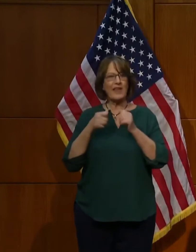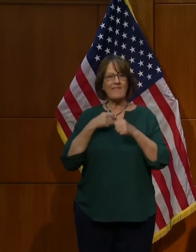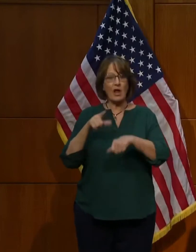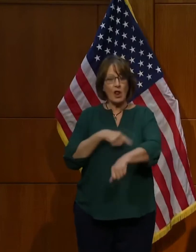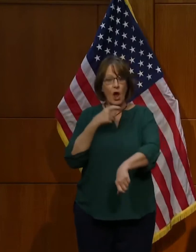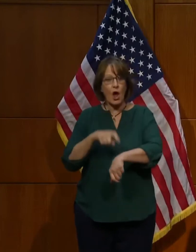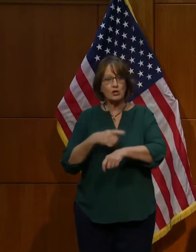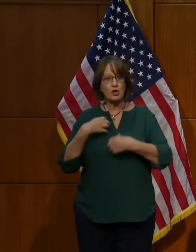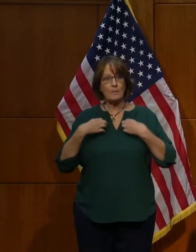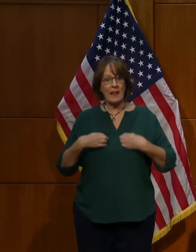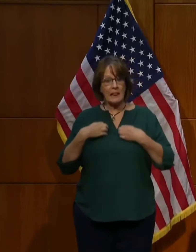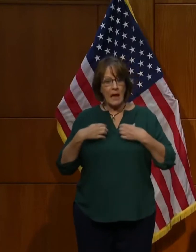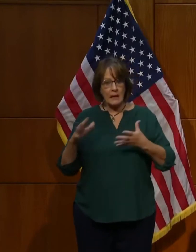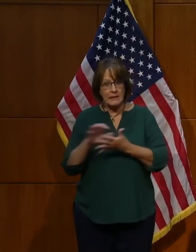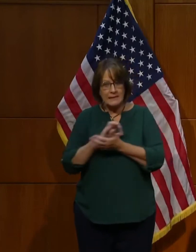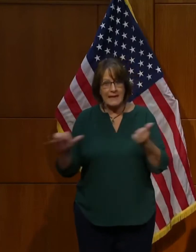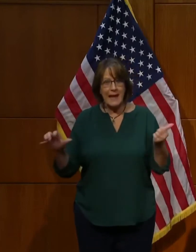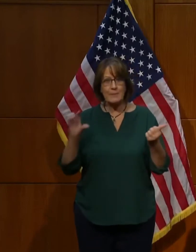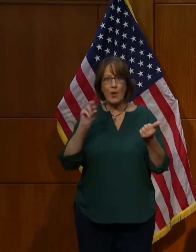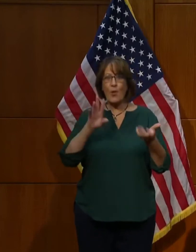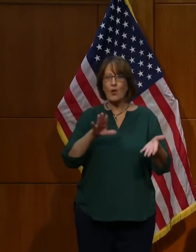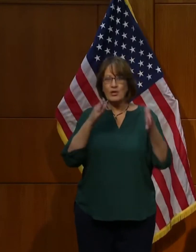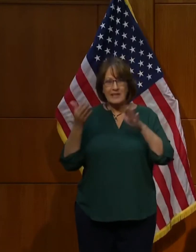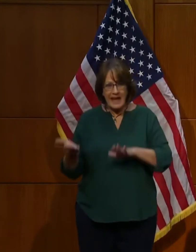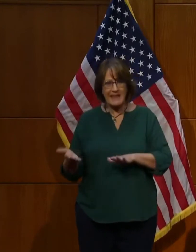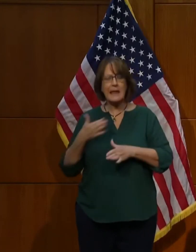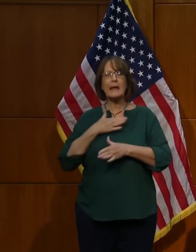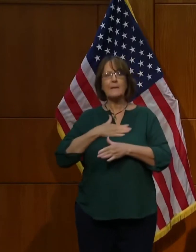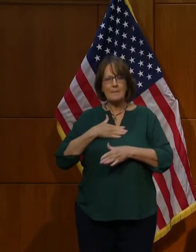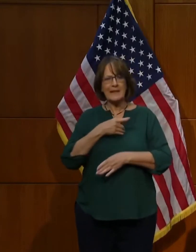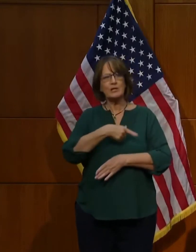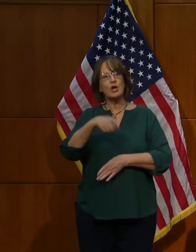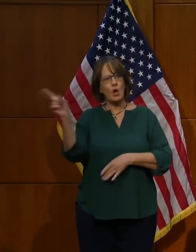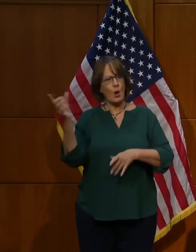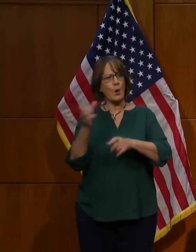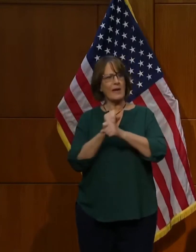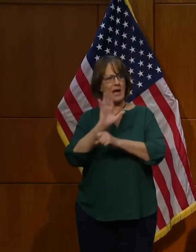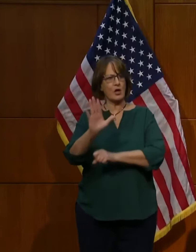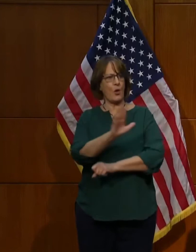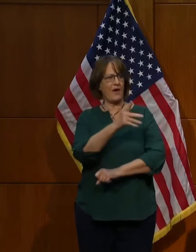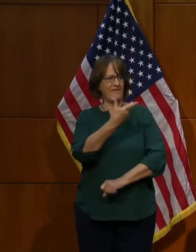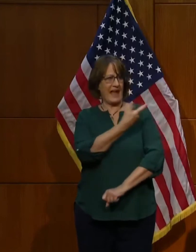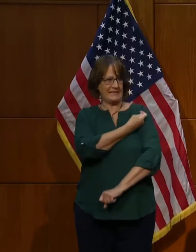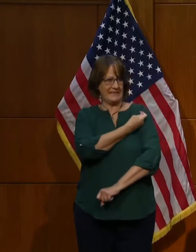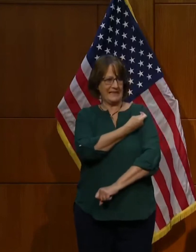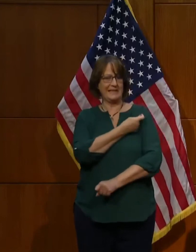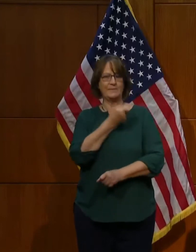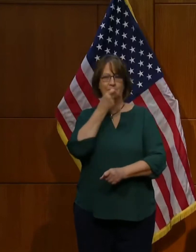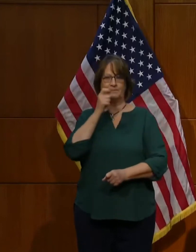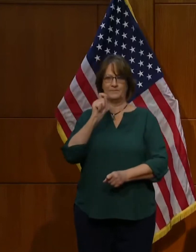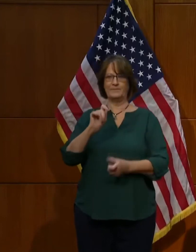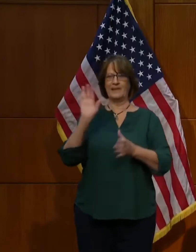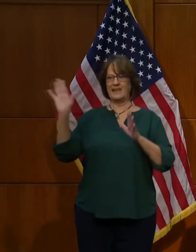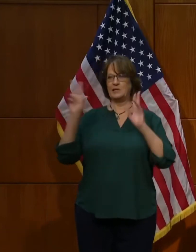damage or death. Please go get the vaccine in the quote. Travis also